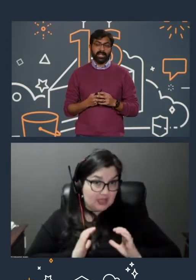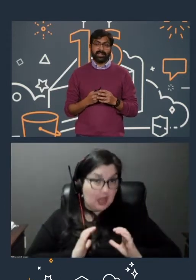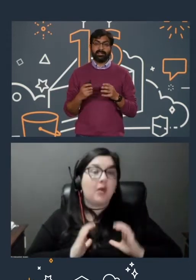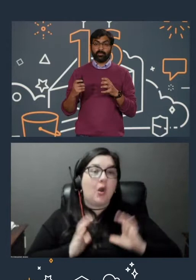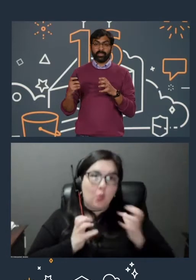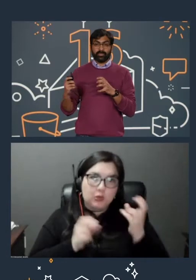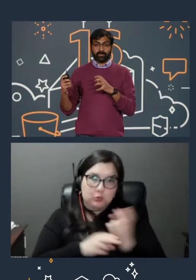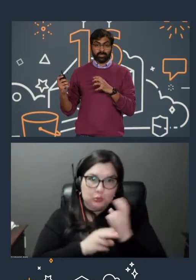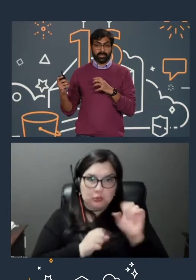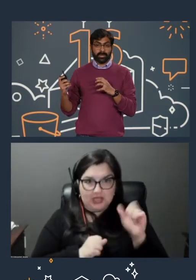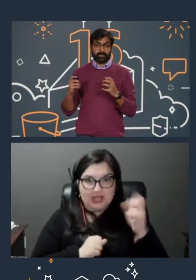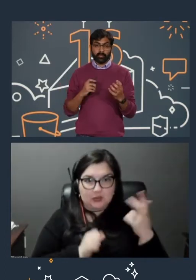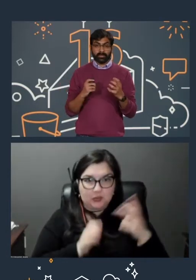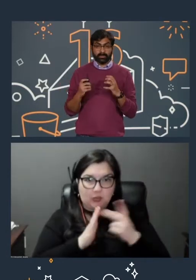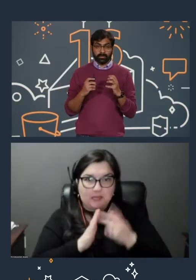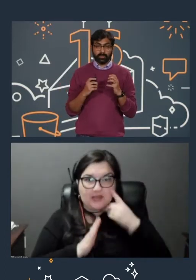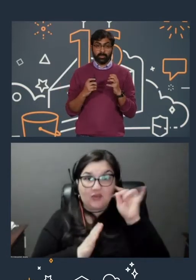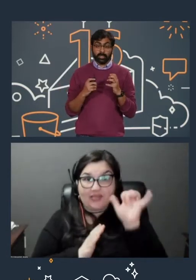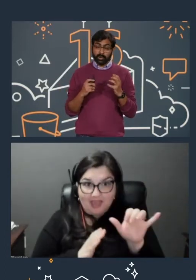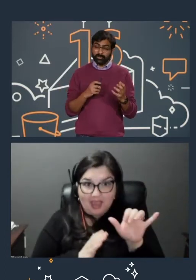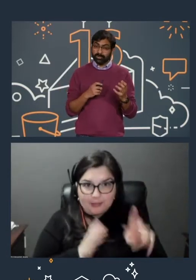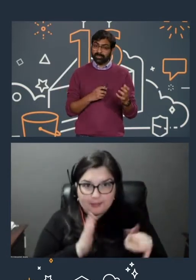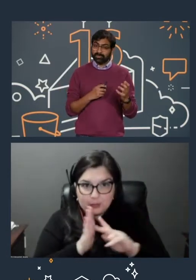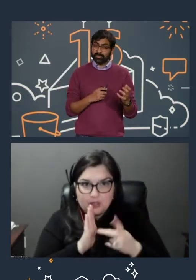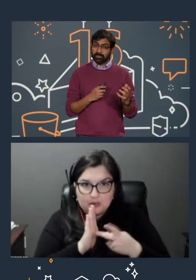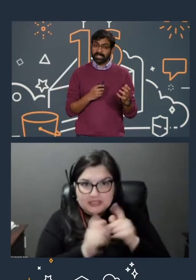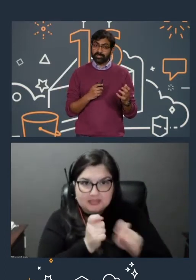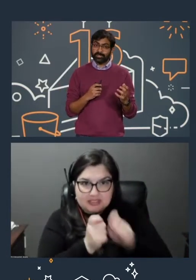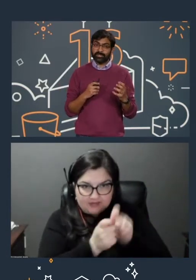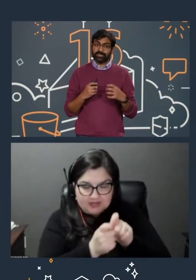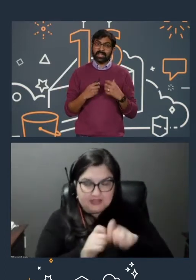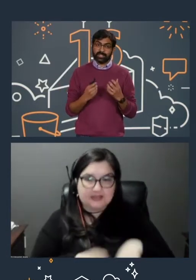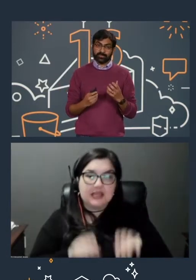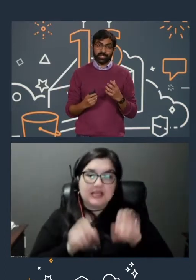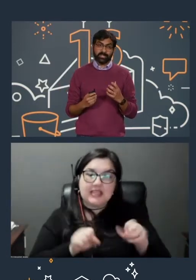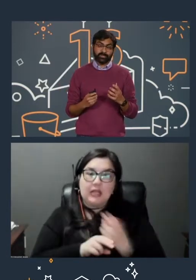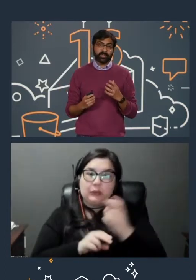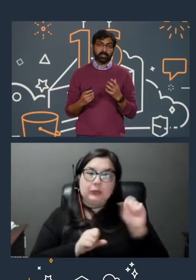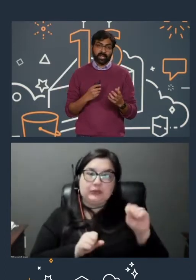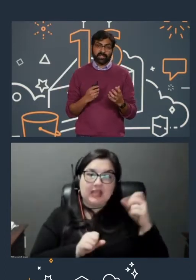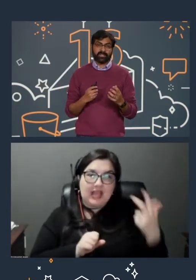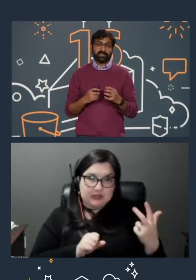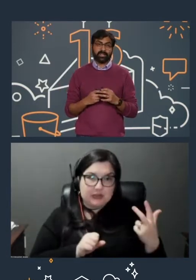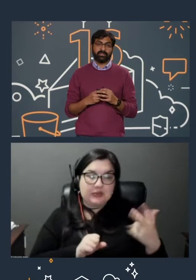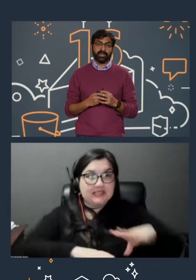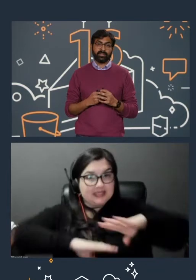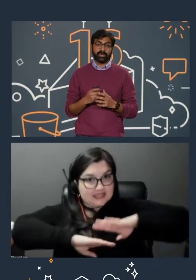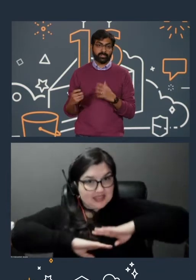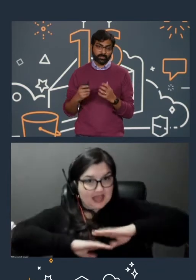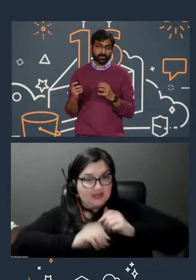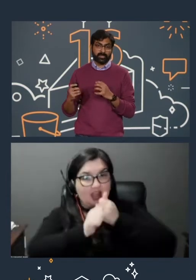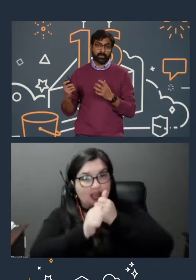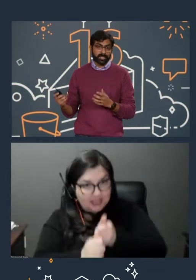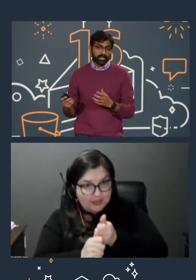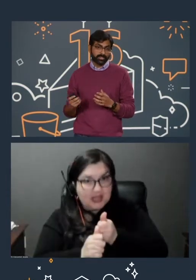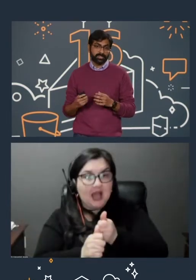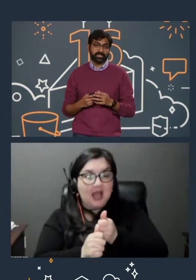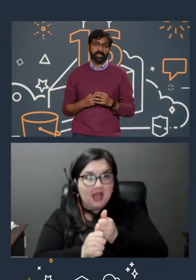And you can also use S3 replication to satisfy your compliance and regulatory obligations